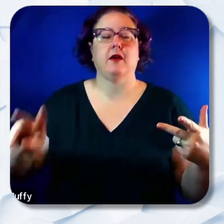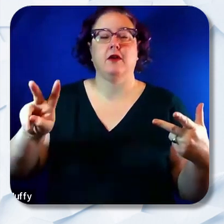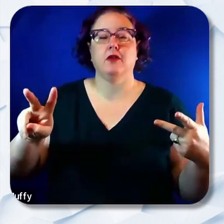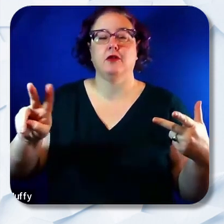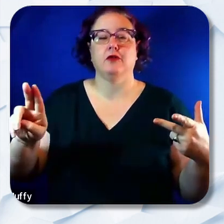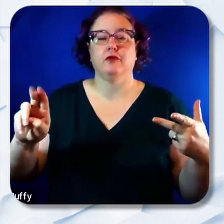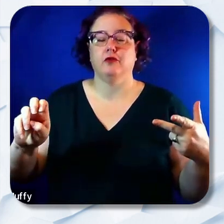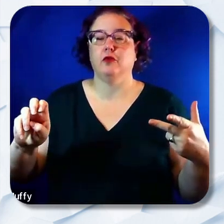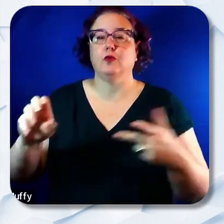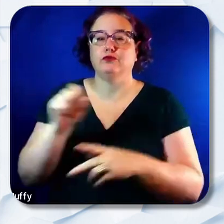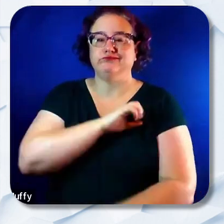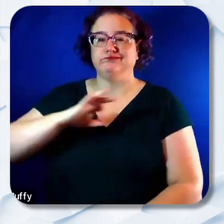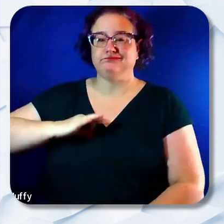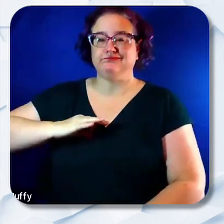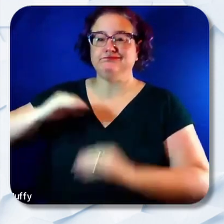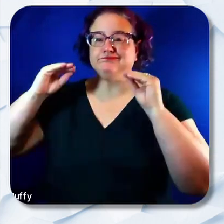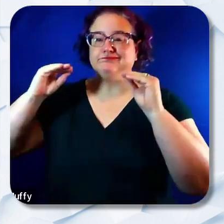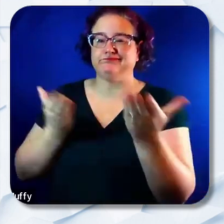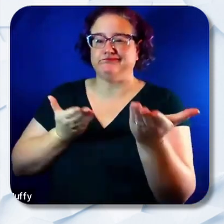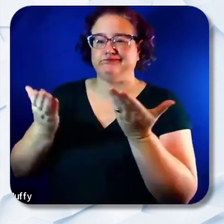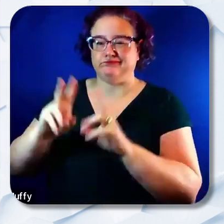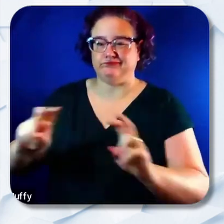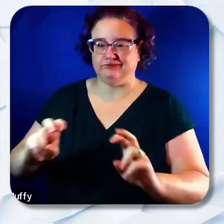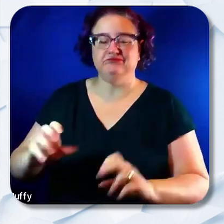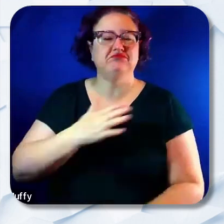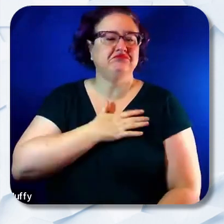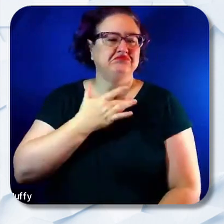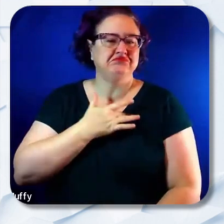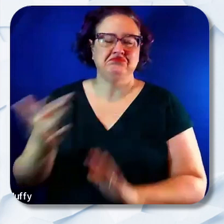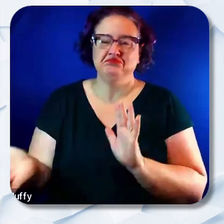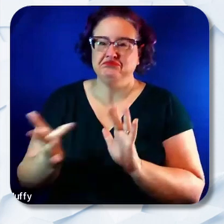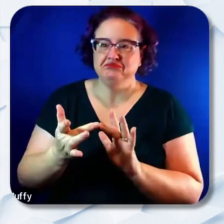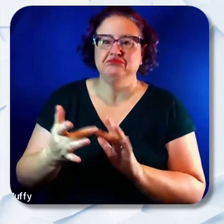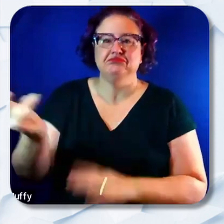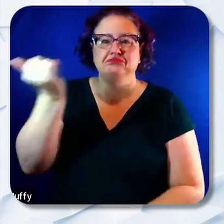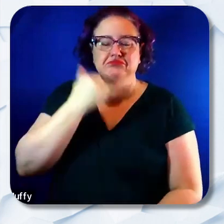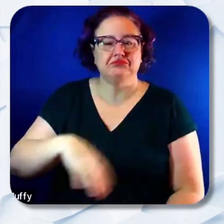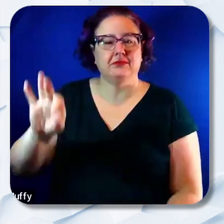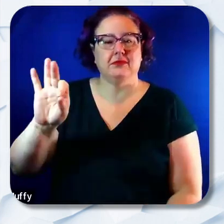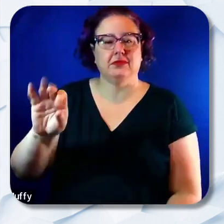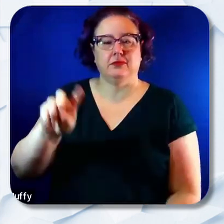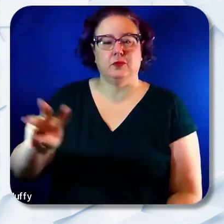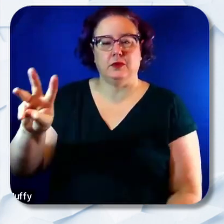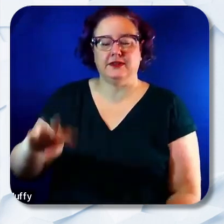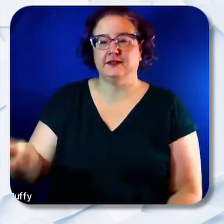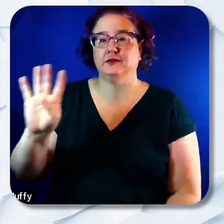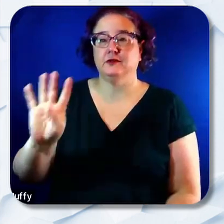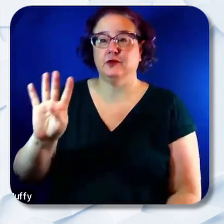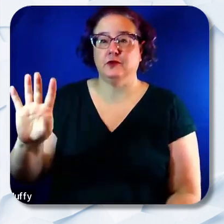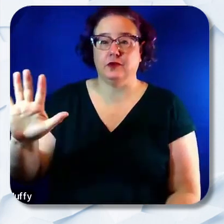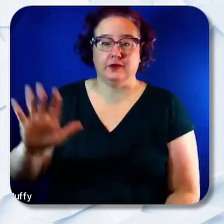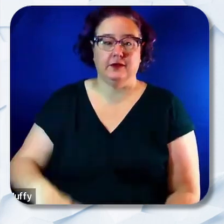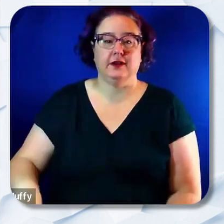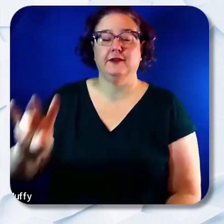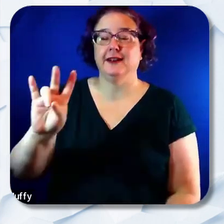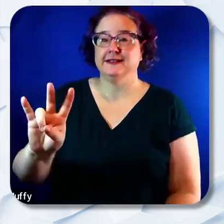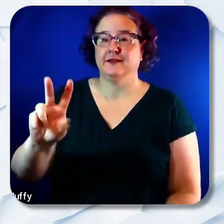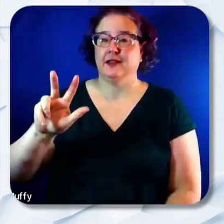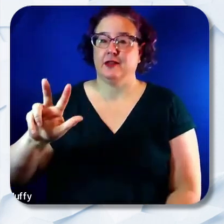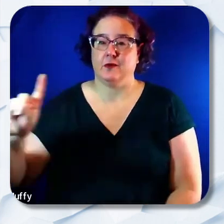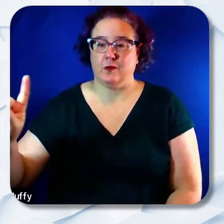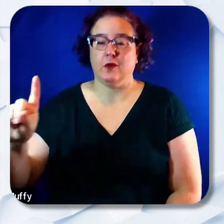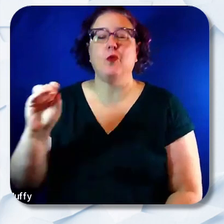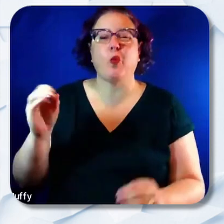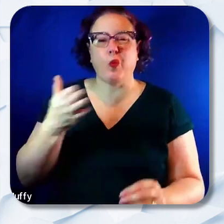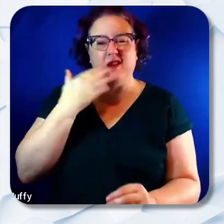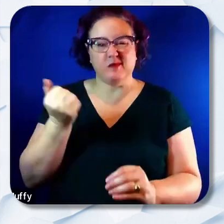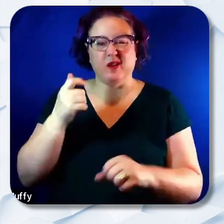Please feel free to contact us at 916-445-7331 or for a more timely response via e-mail at